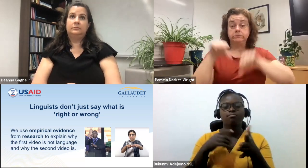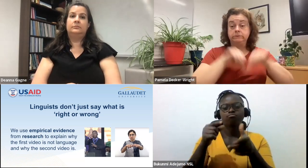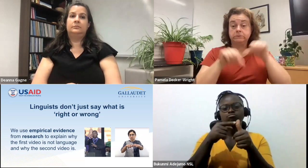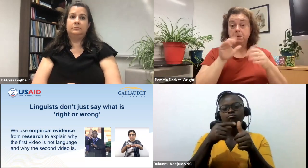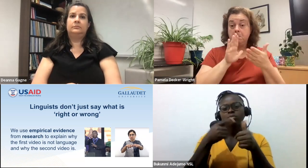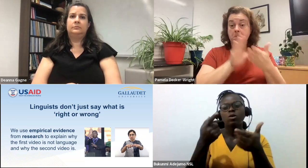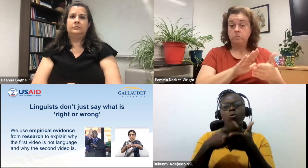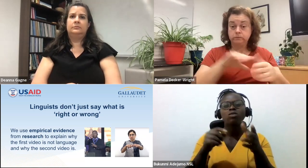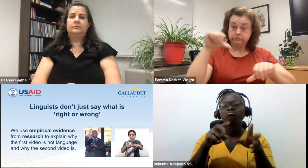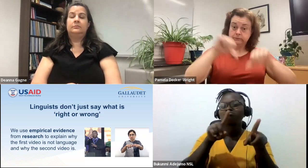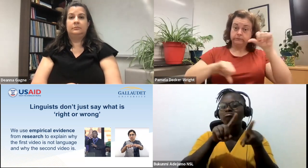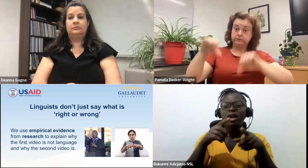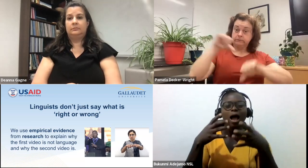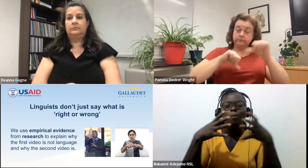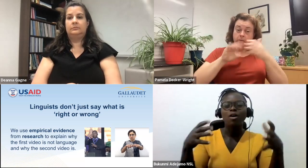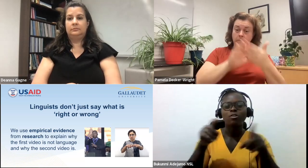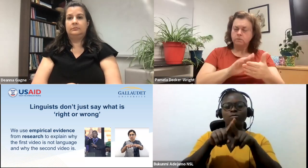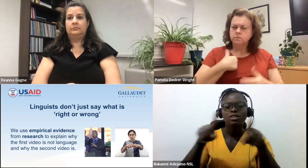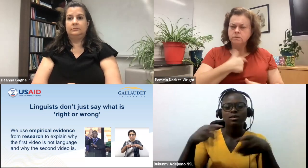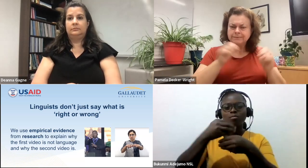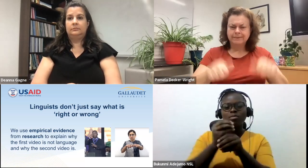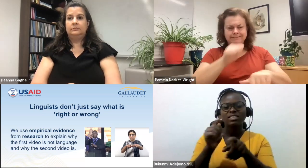If we're language users now within scientific approach.